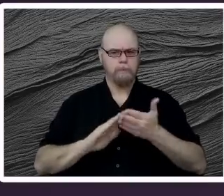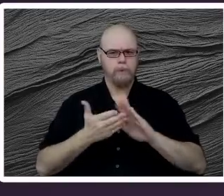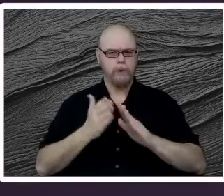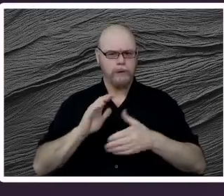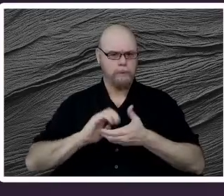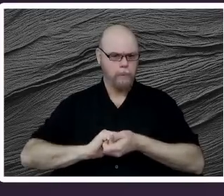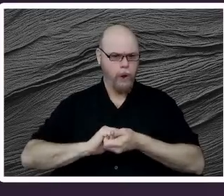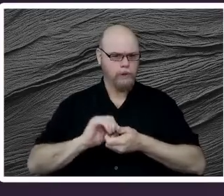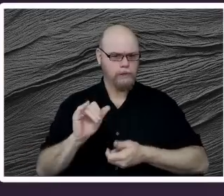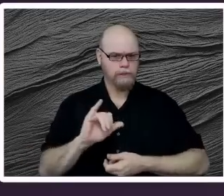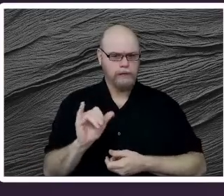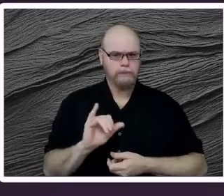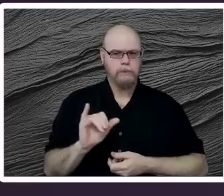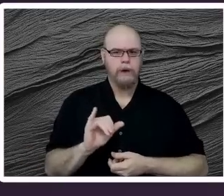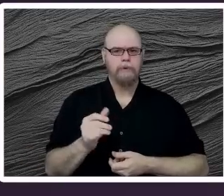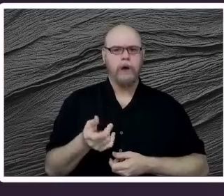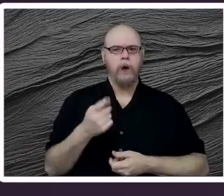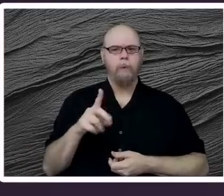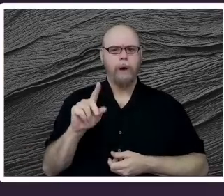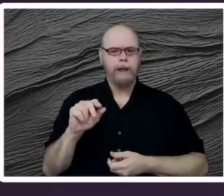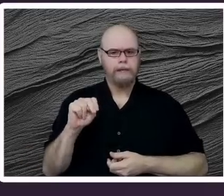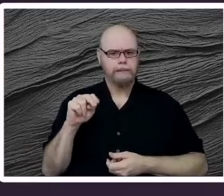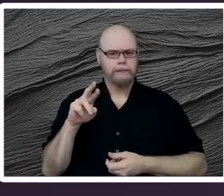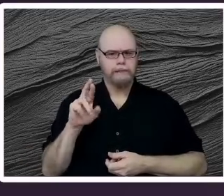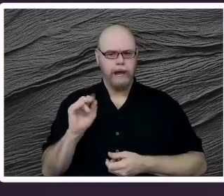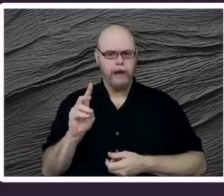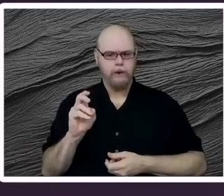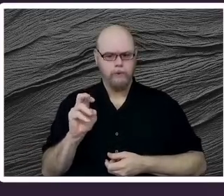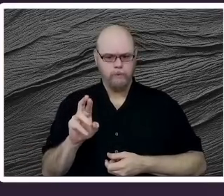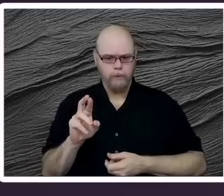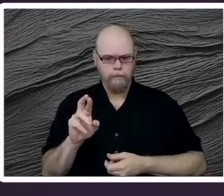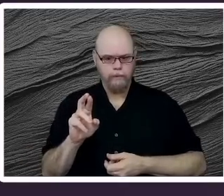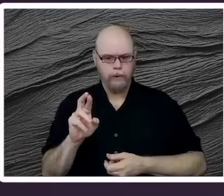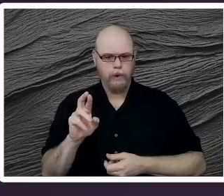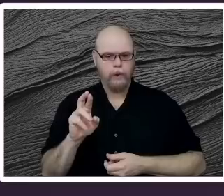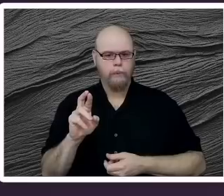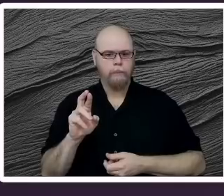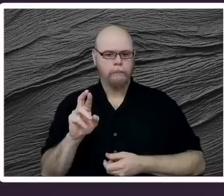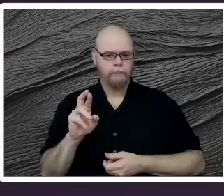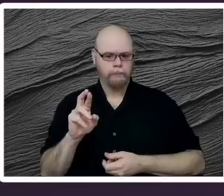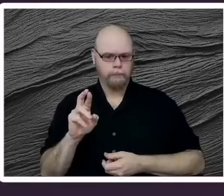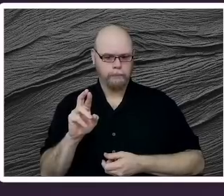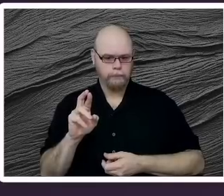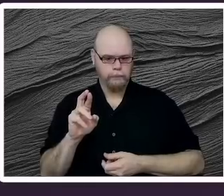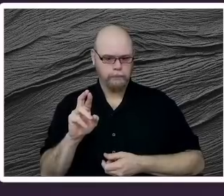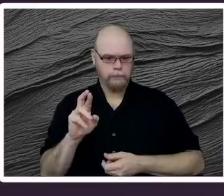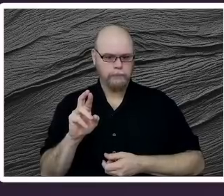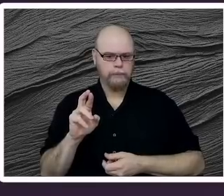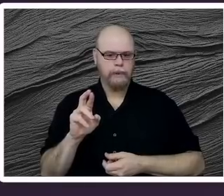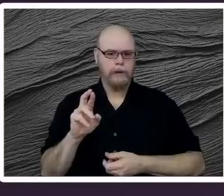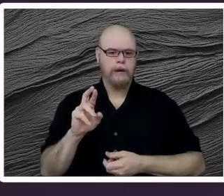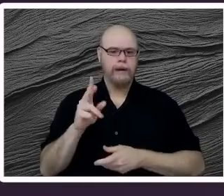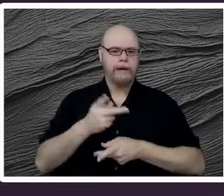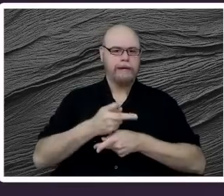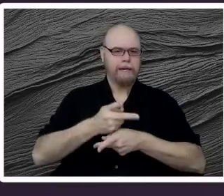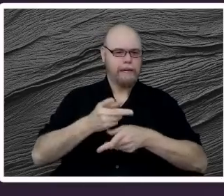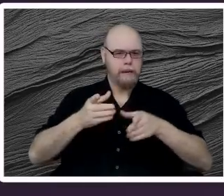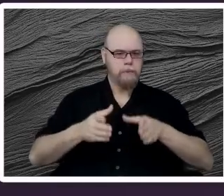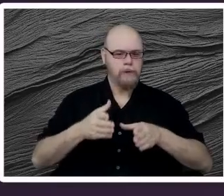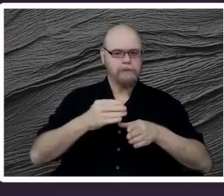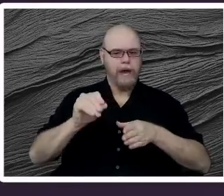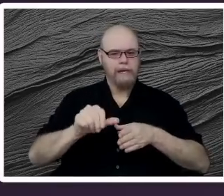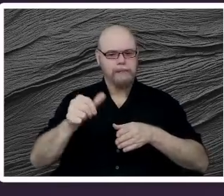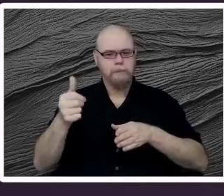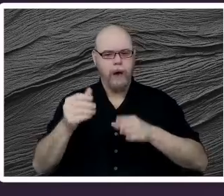the Dan Riverkeepers and the other one, Teachers on the Trail, which both organizations work with